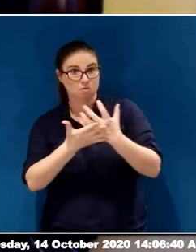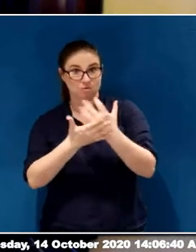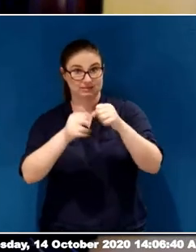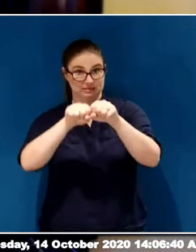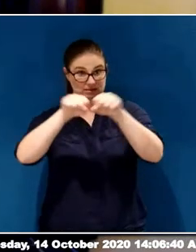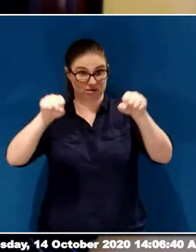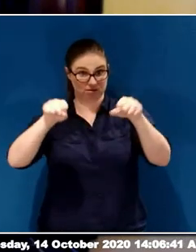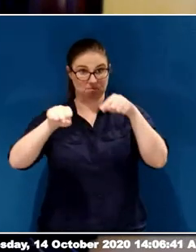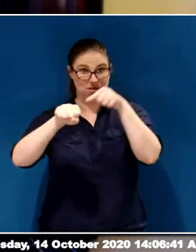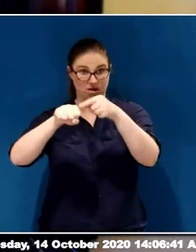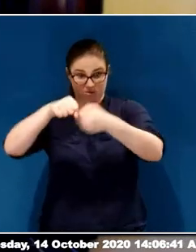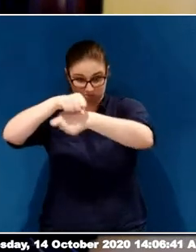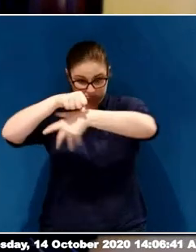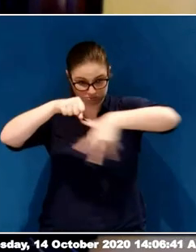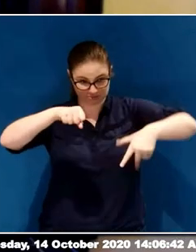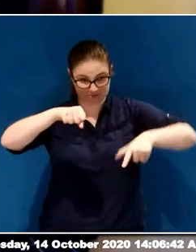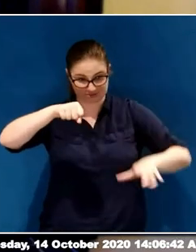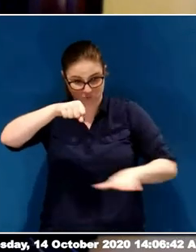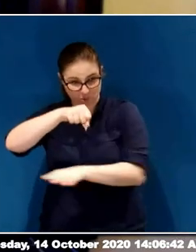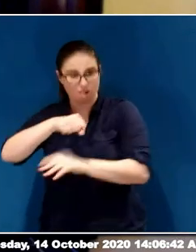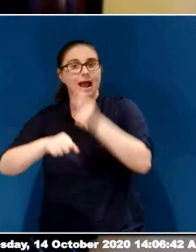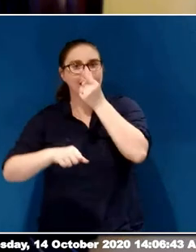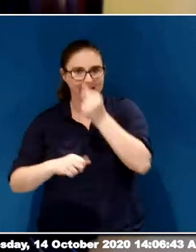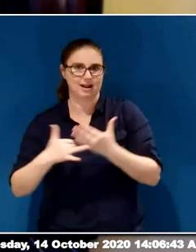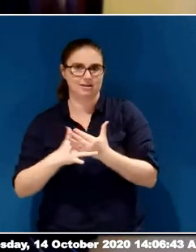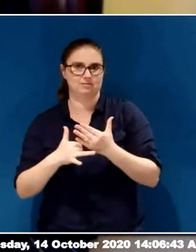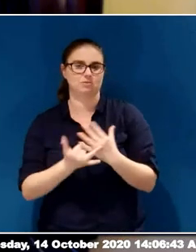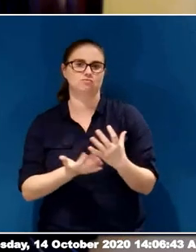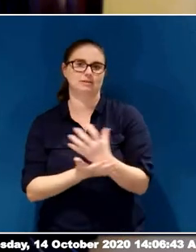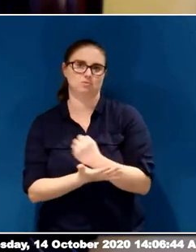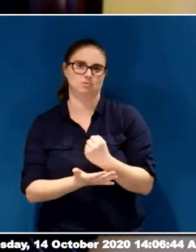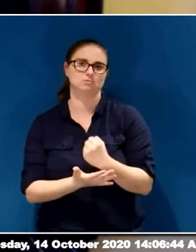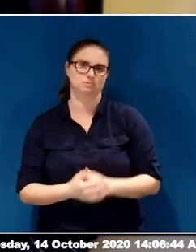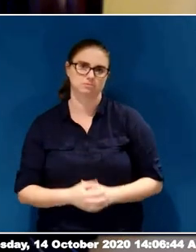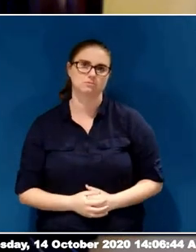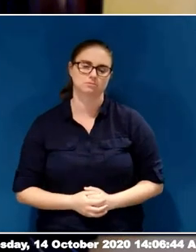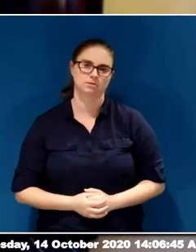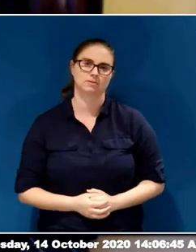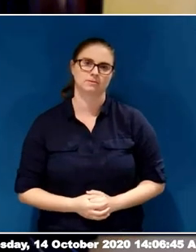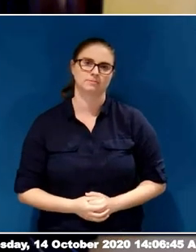So just as some principals might say to a child seeking enrolment in Australia,